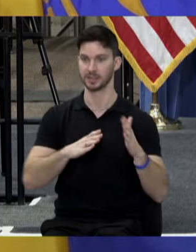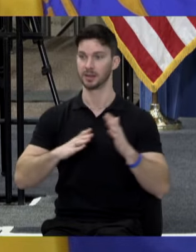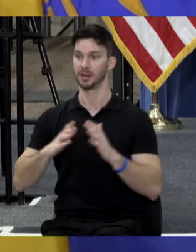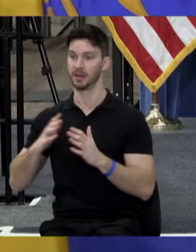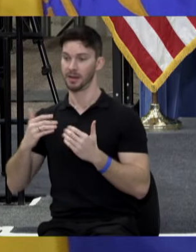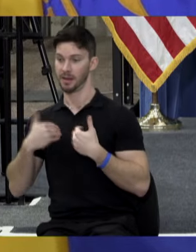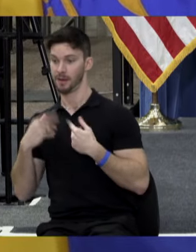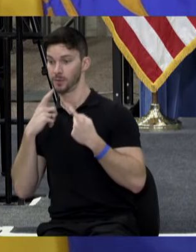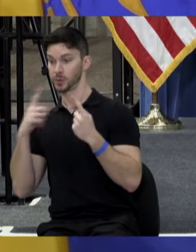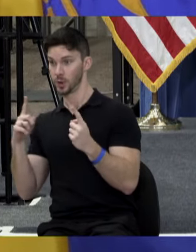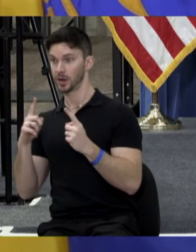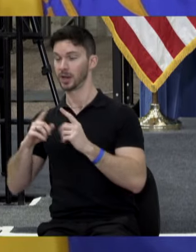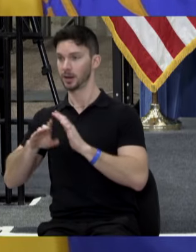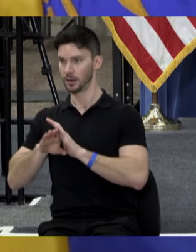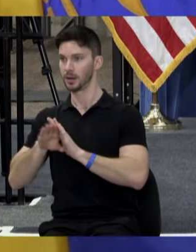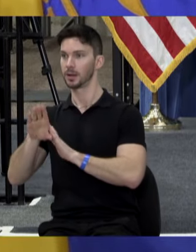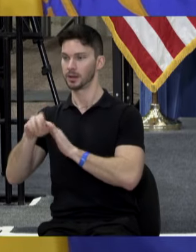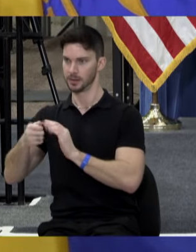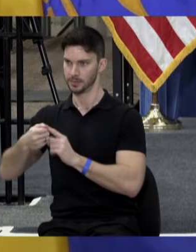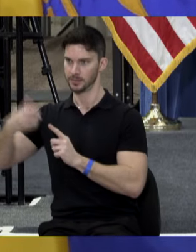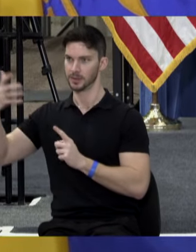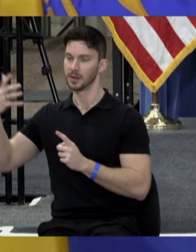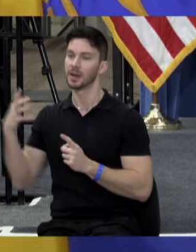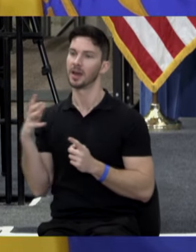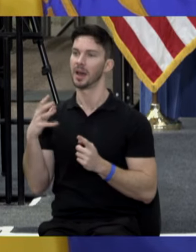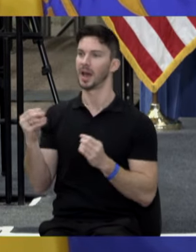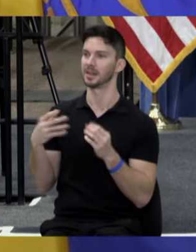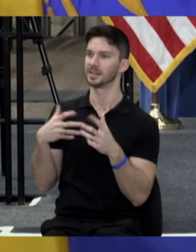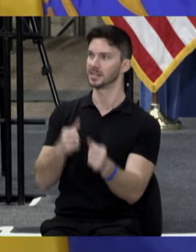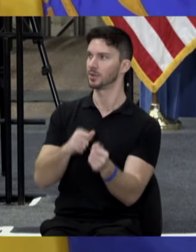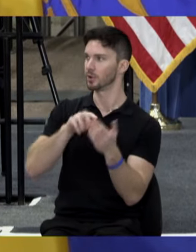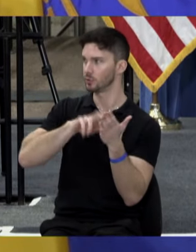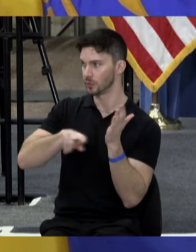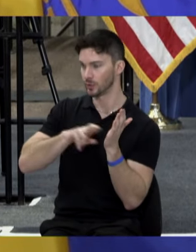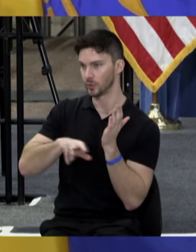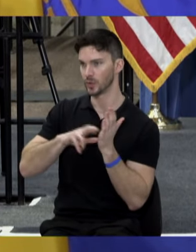and accelerating resource development that will support the sector as a whole.